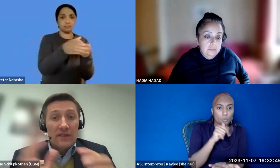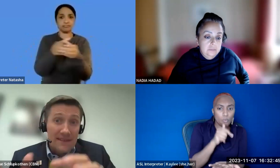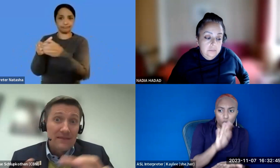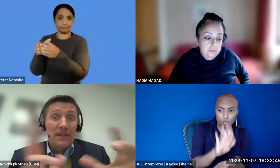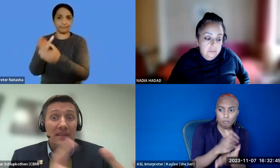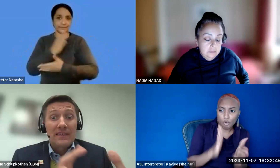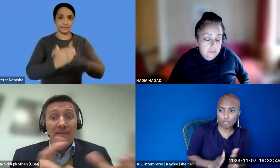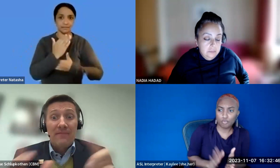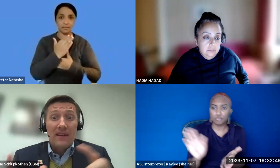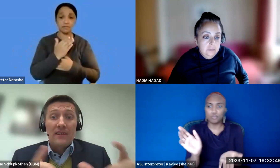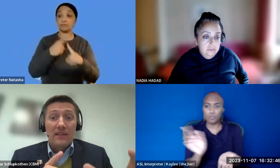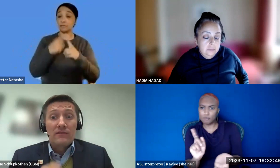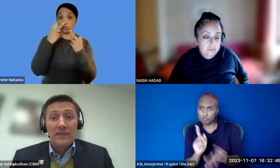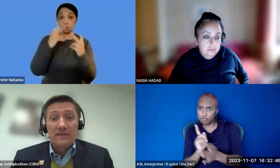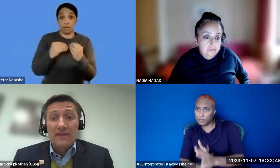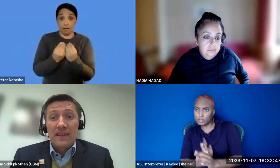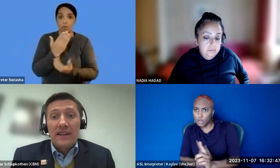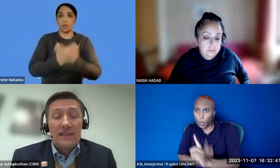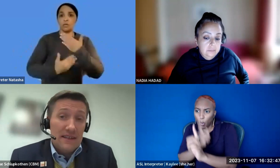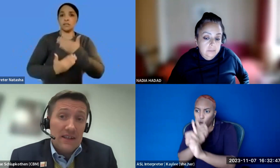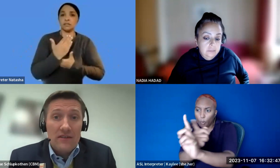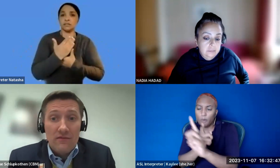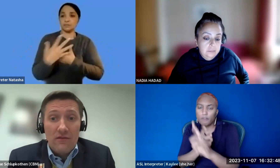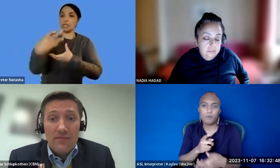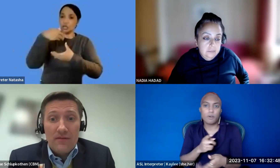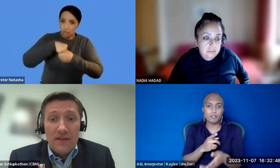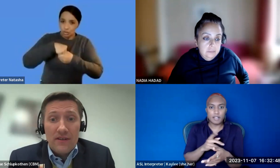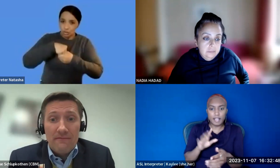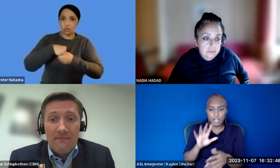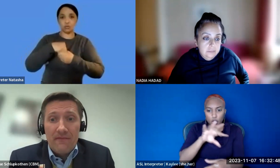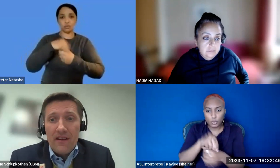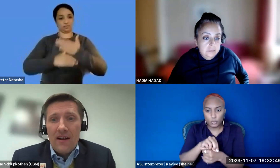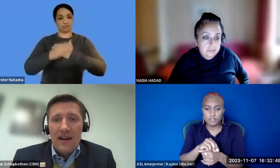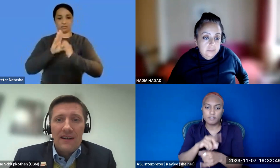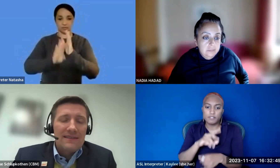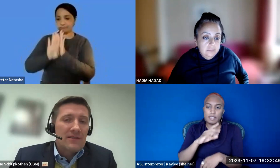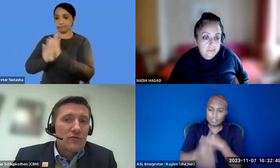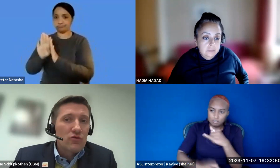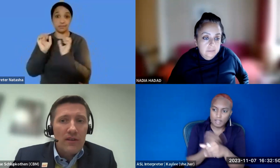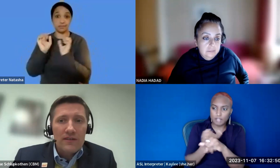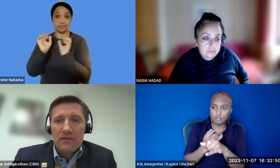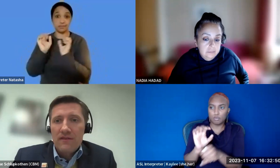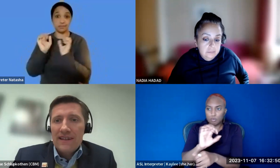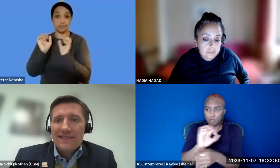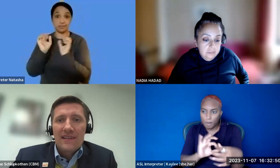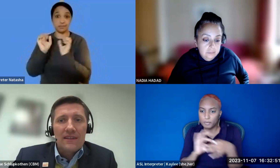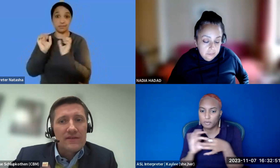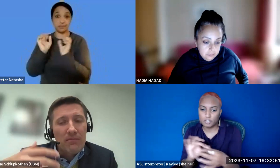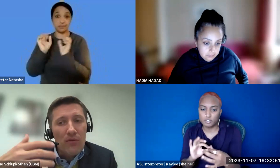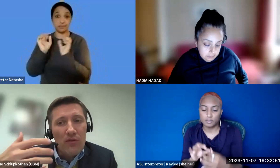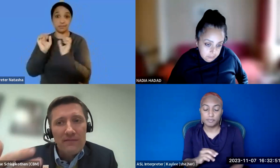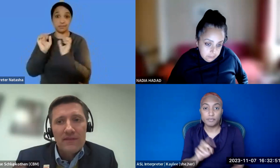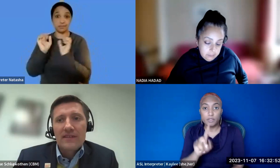towards disability-inclusive international cooperation. Our toolbox provides supporting material